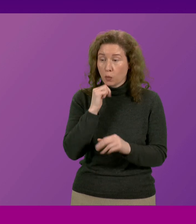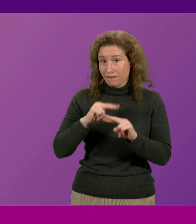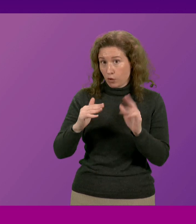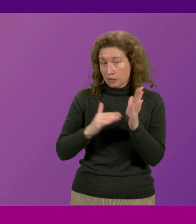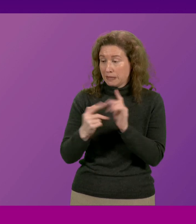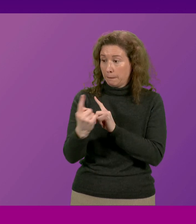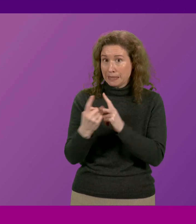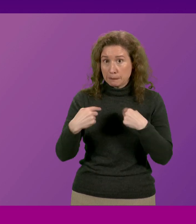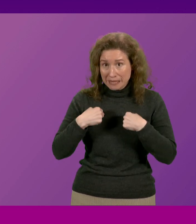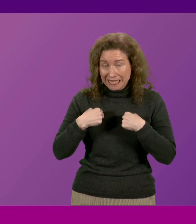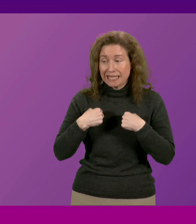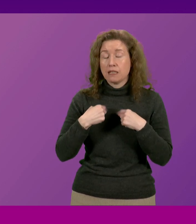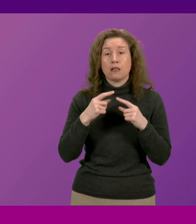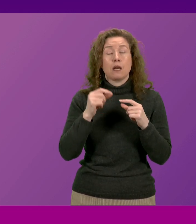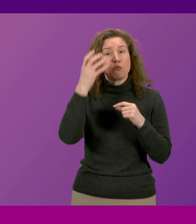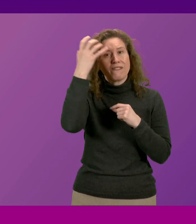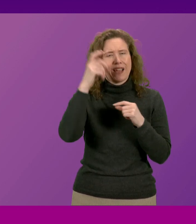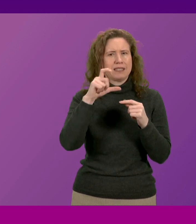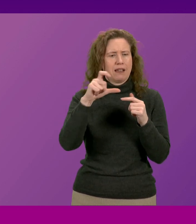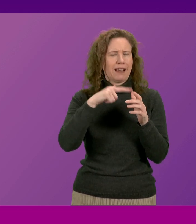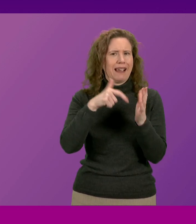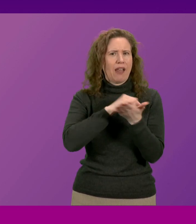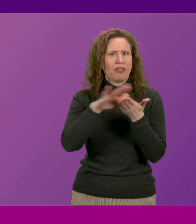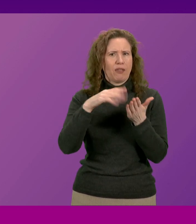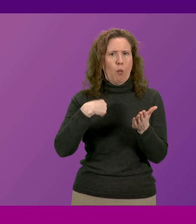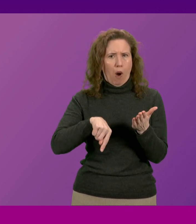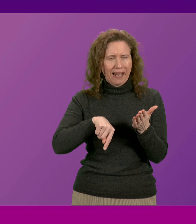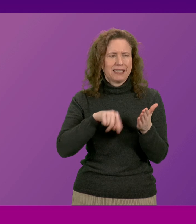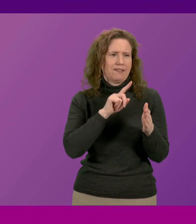meet me, Professor Cath White from the Institute for Addressing Strangulation,